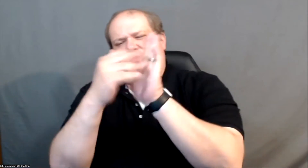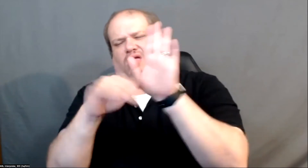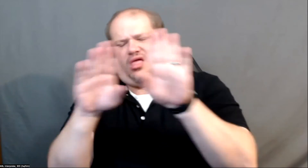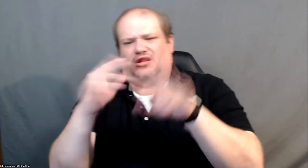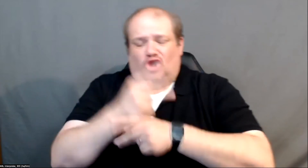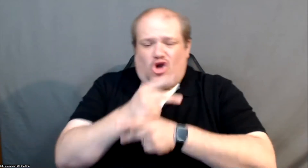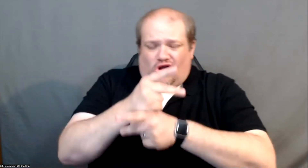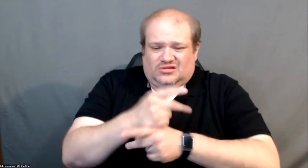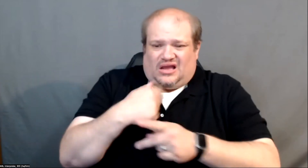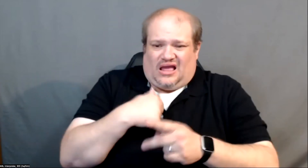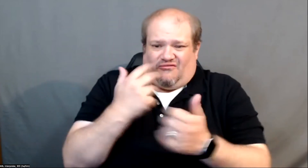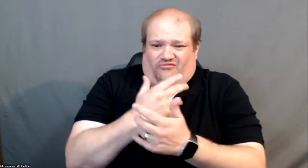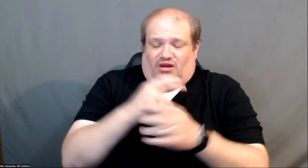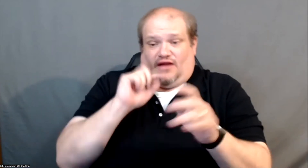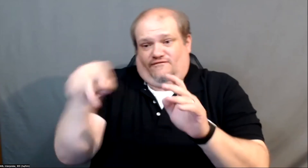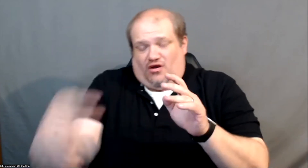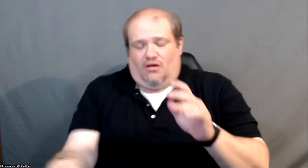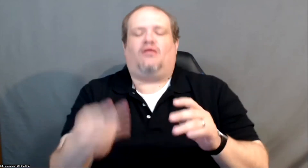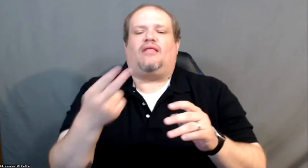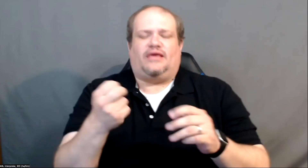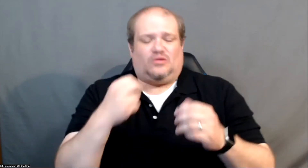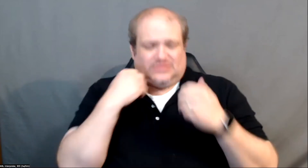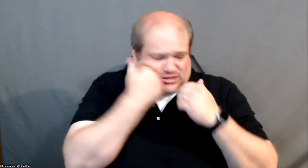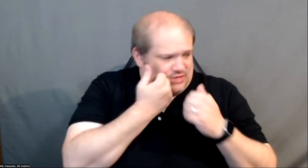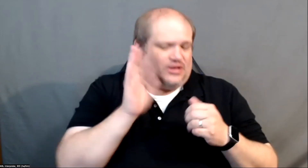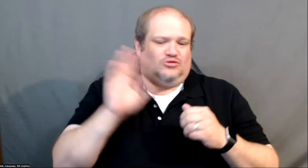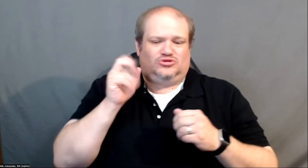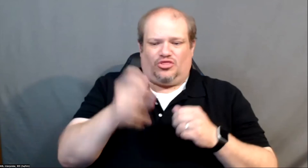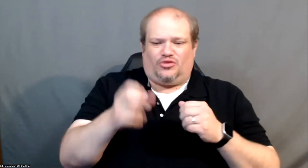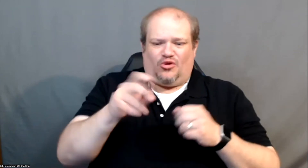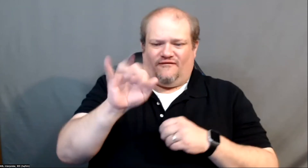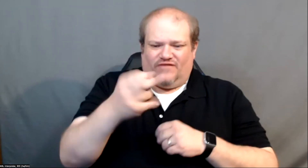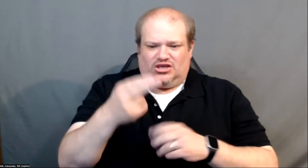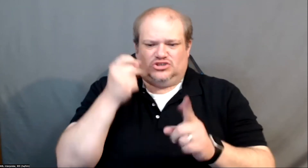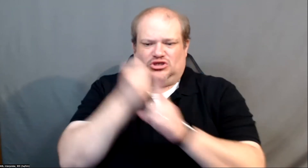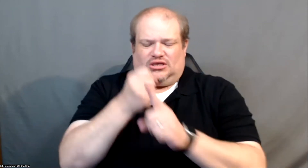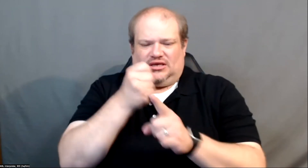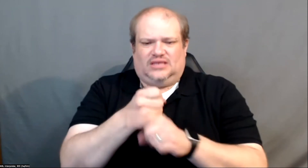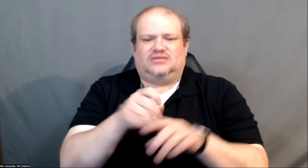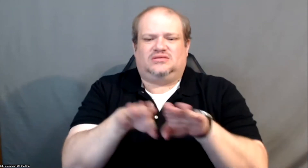He was ashamed to admit to me that he used to throw small fish against the surface of the water, to kill